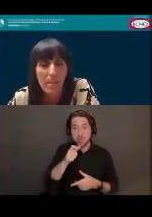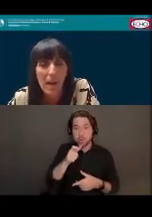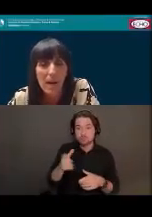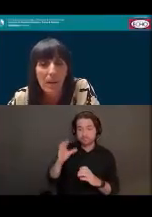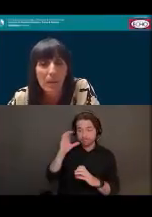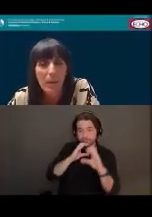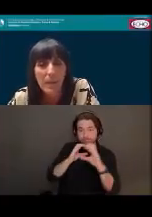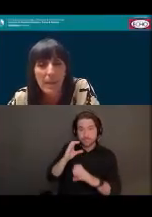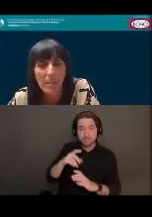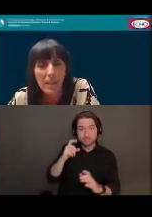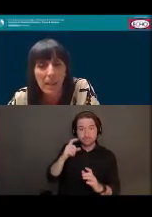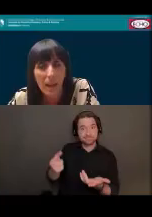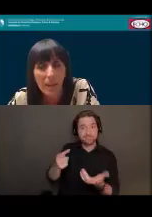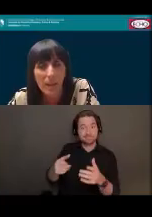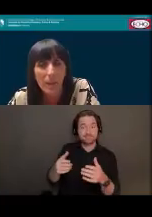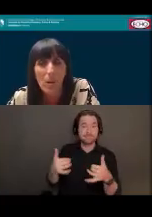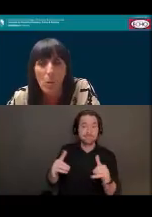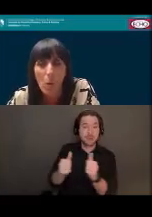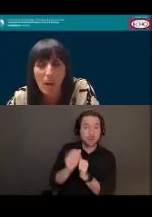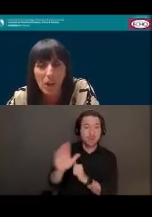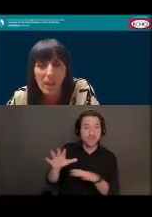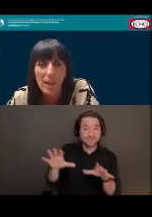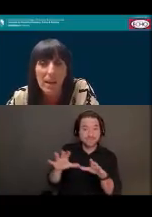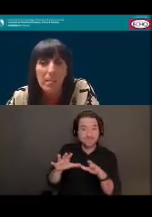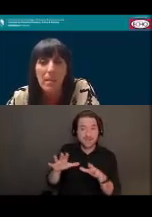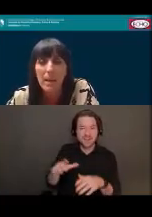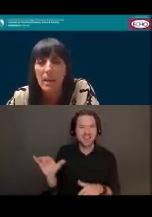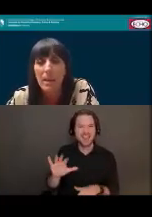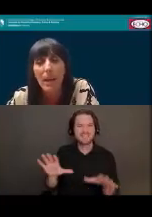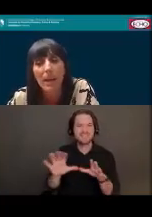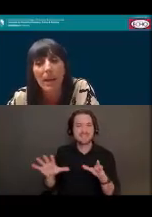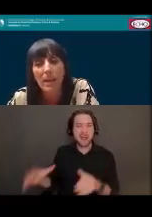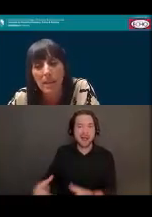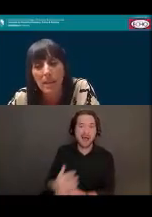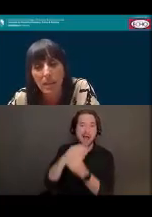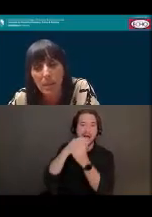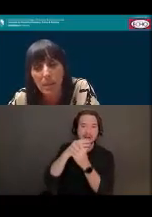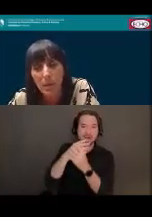mouth, rubbing them together or watching them is sensory motor